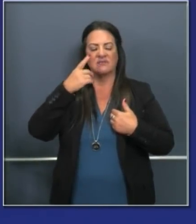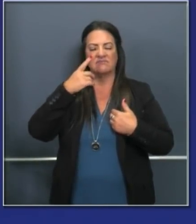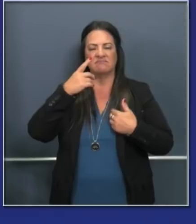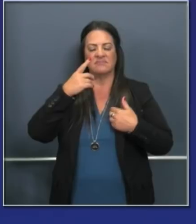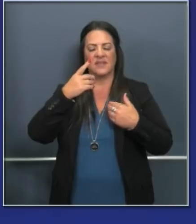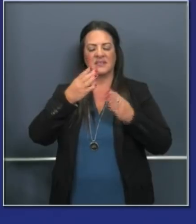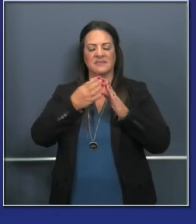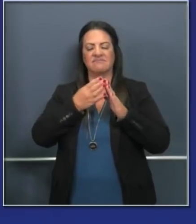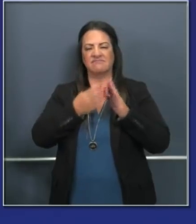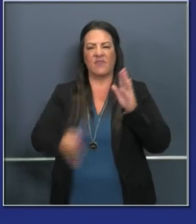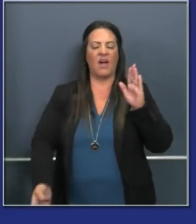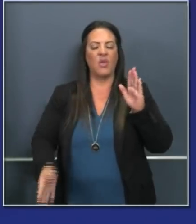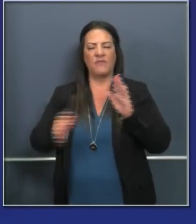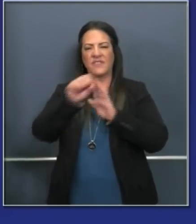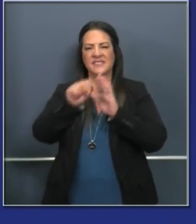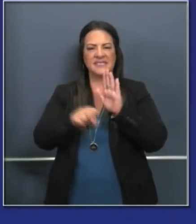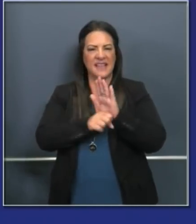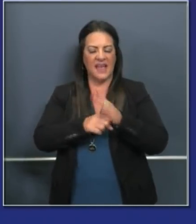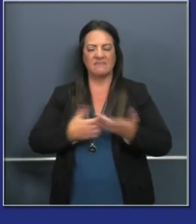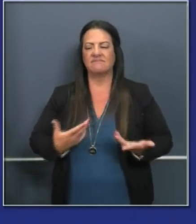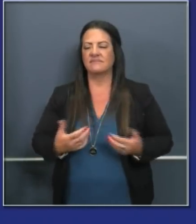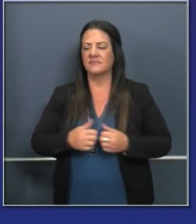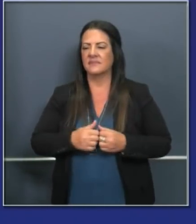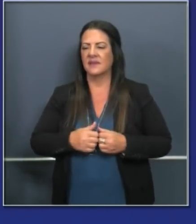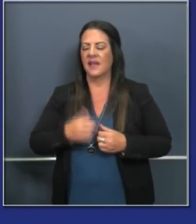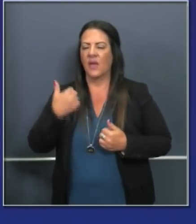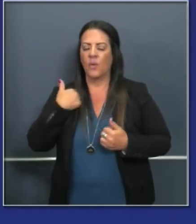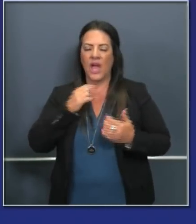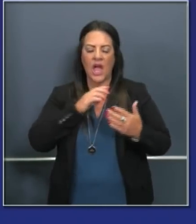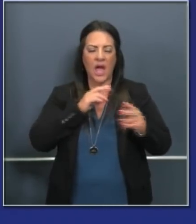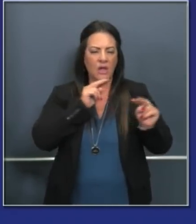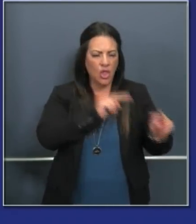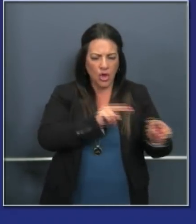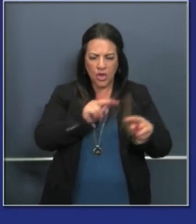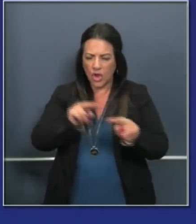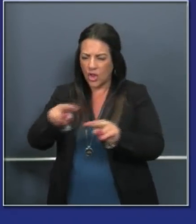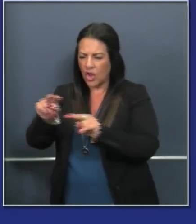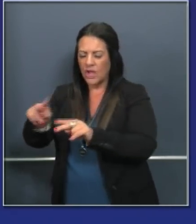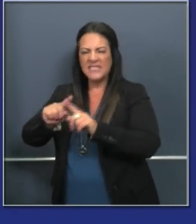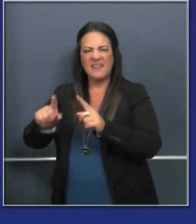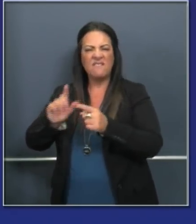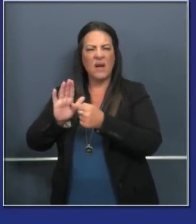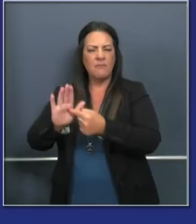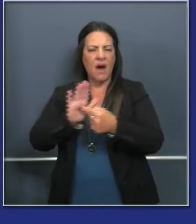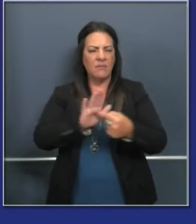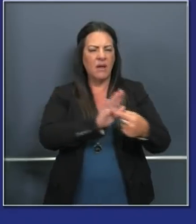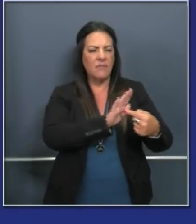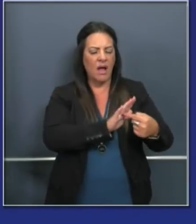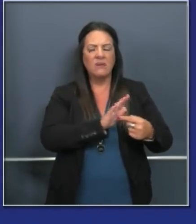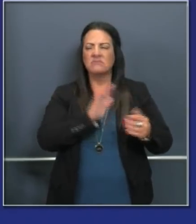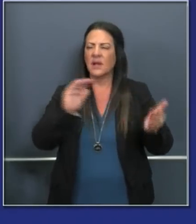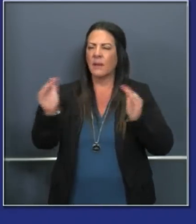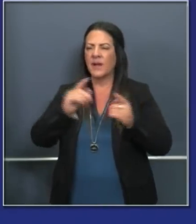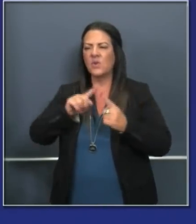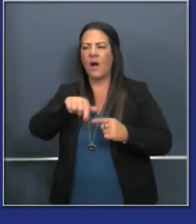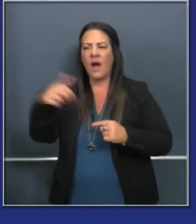LEVEL. THE OPPORTUNITY TODAY IS TO NOT JUST HAVE STATEWIDE INFORMATION BUT AS WE'VE